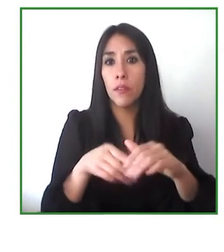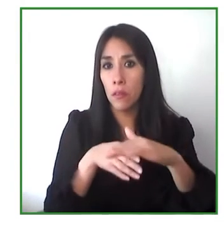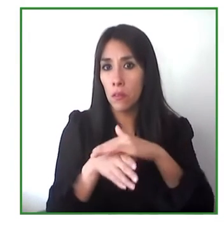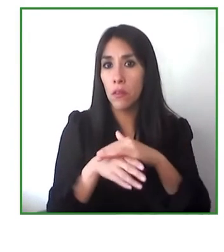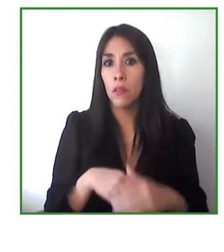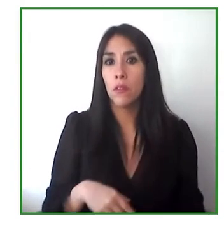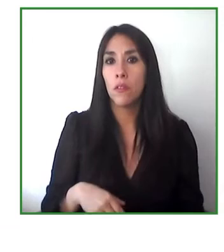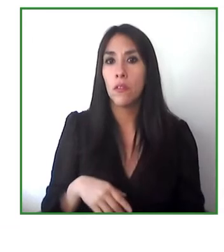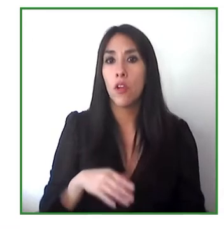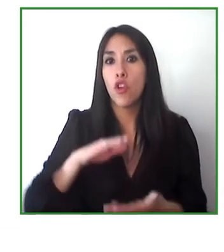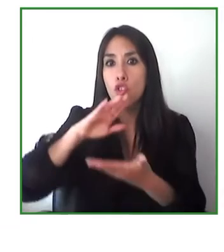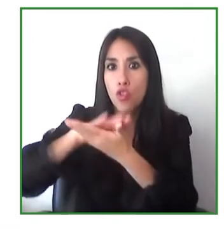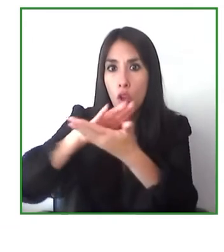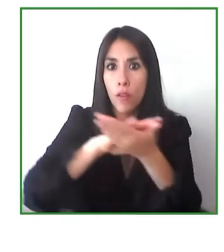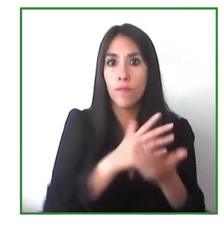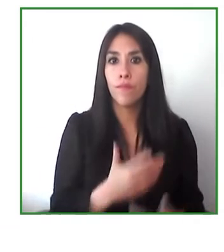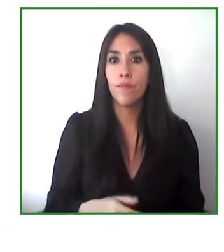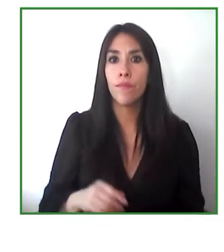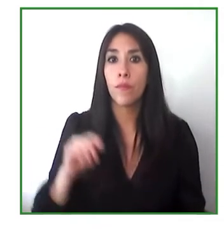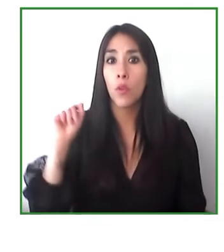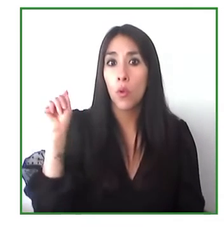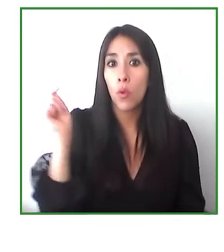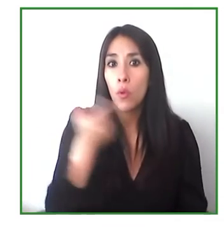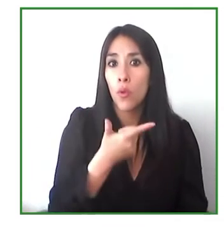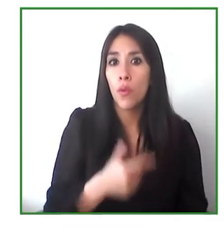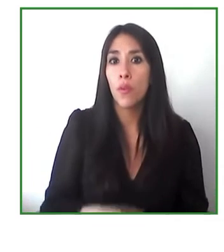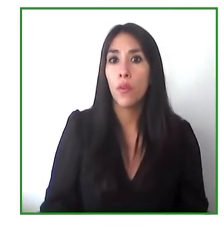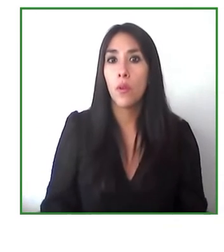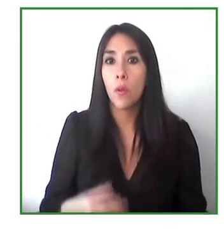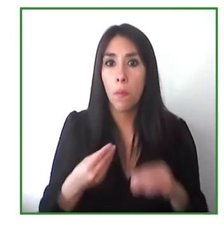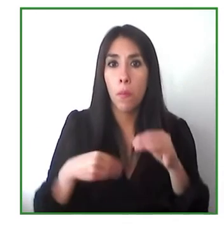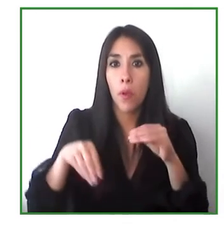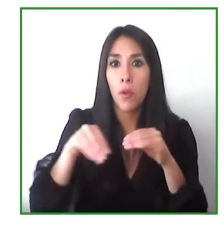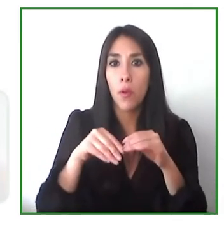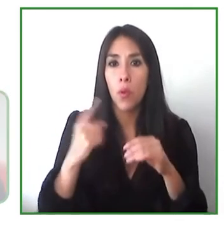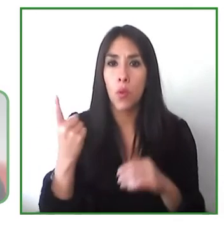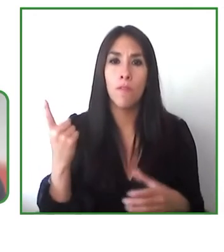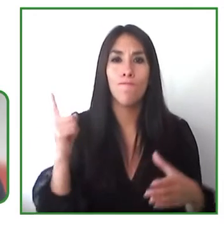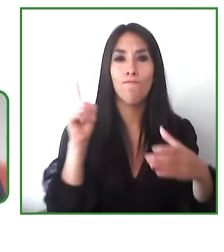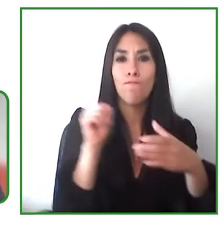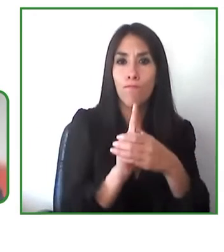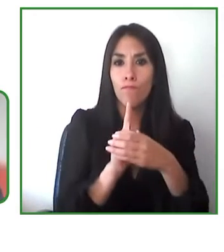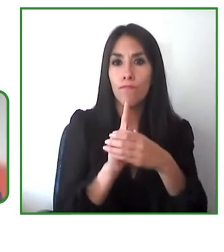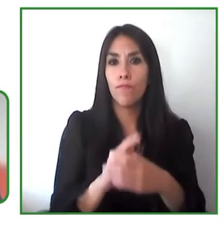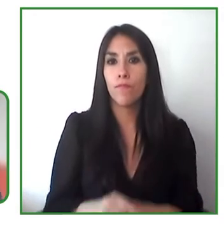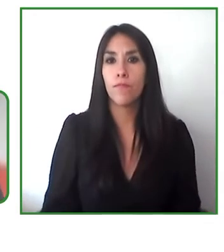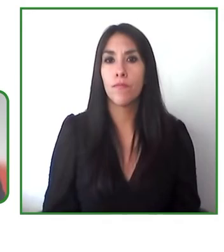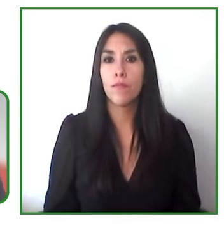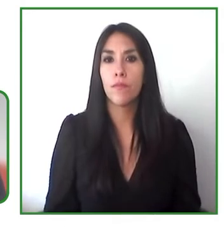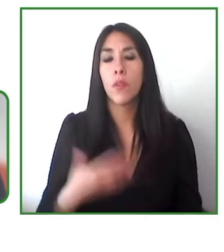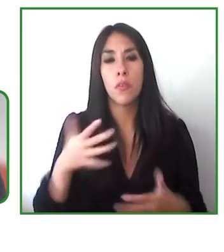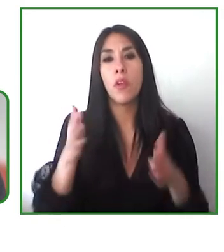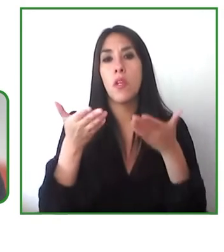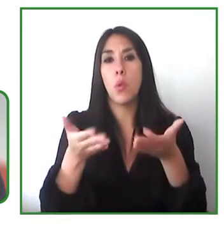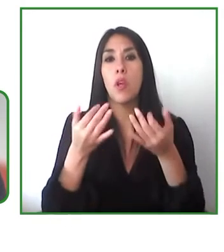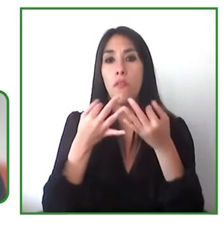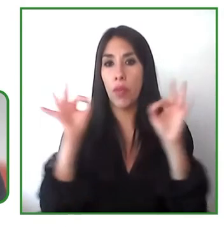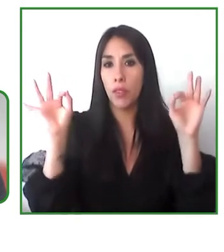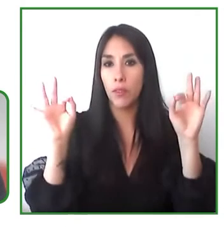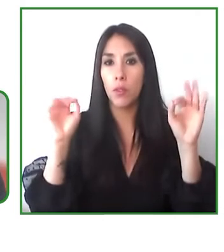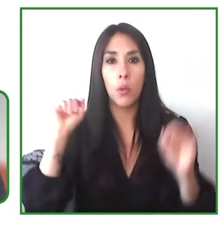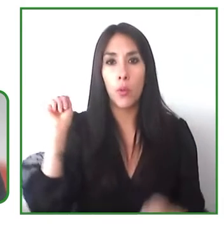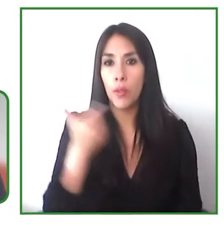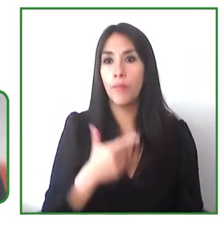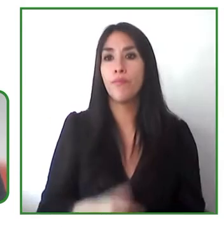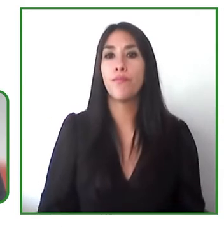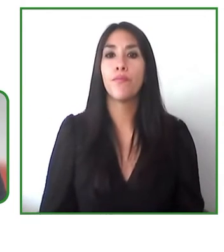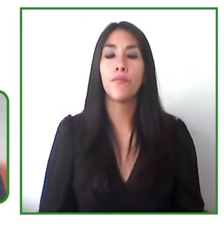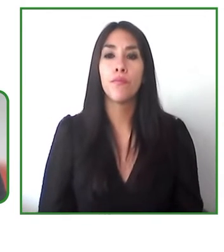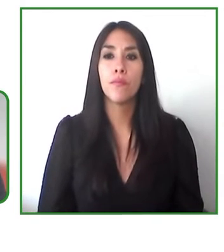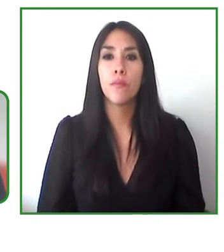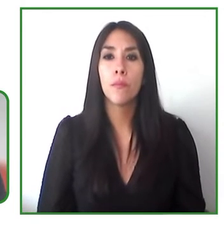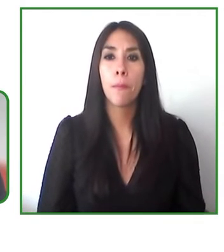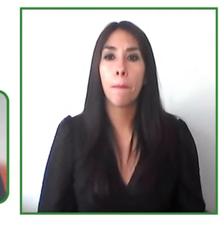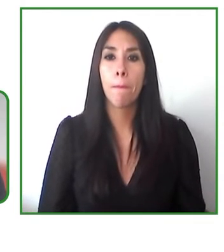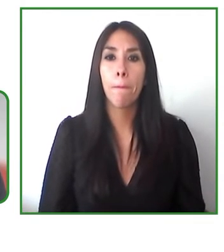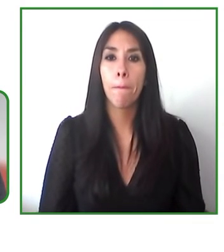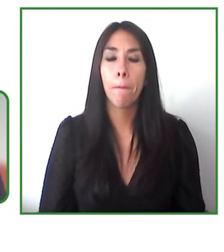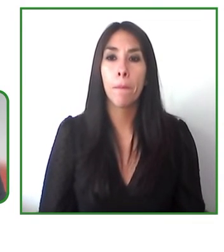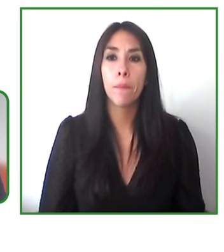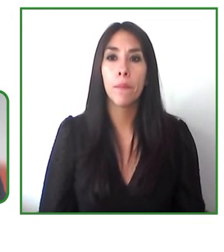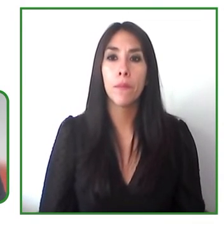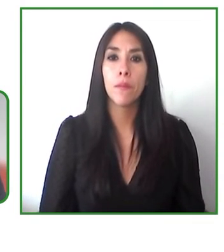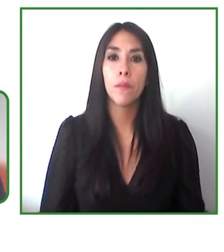them